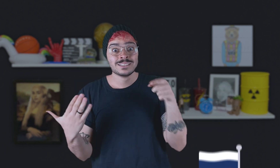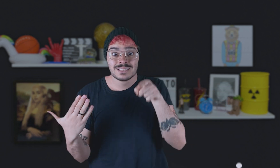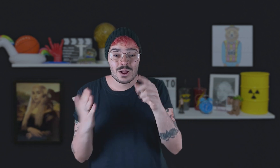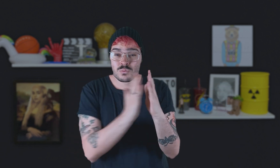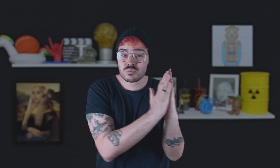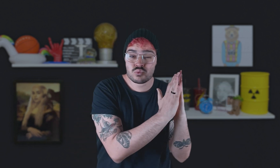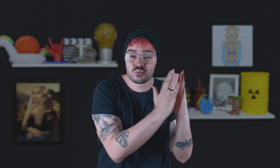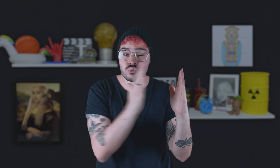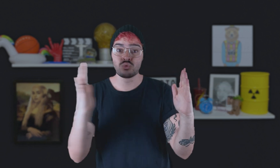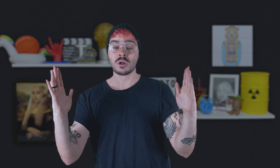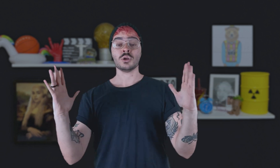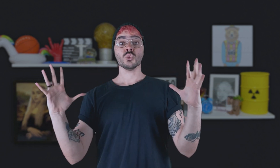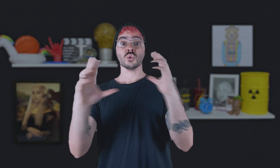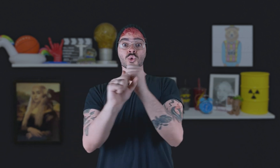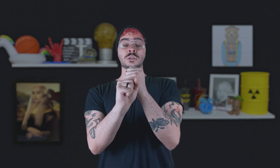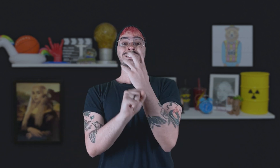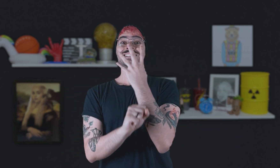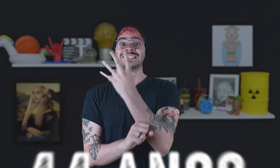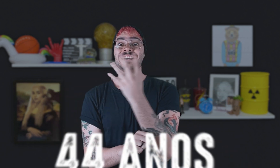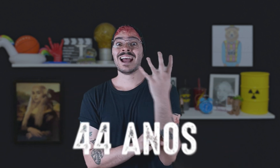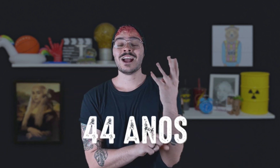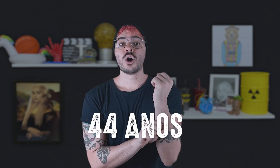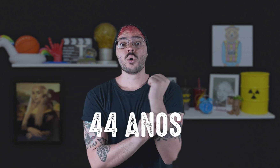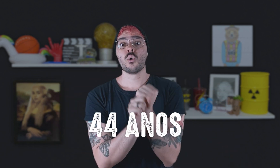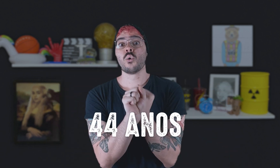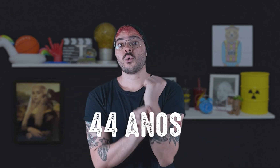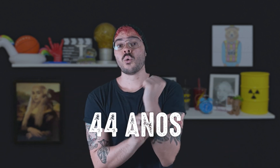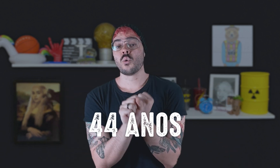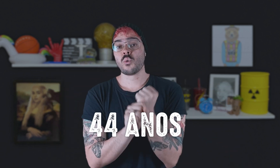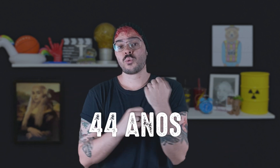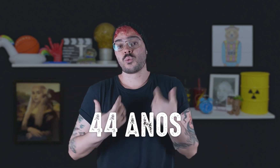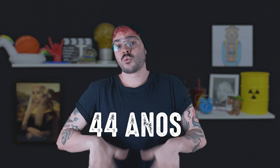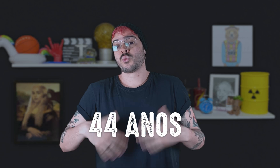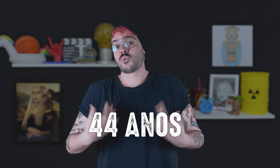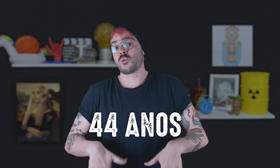44 years!